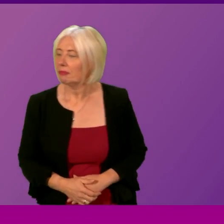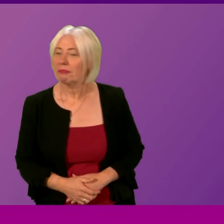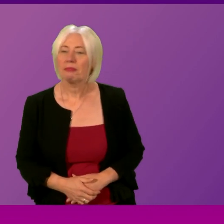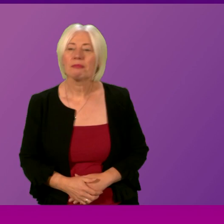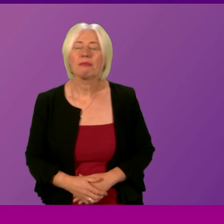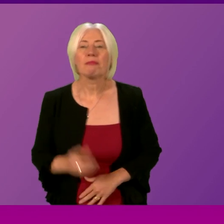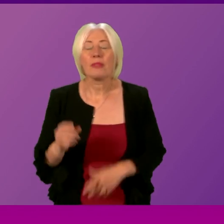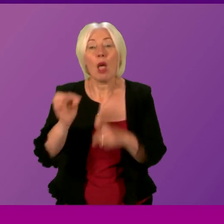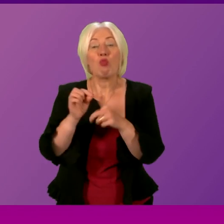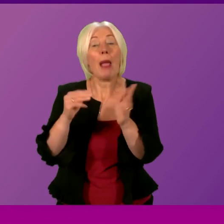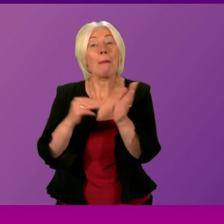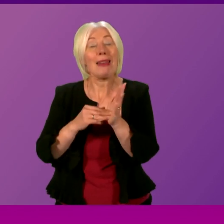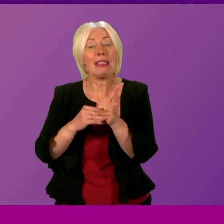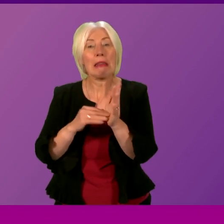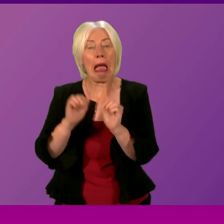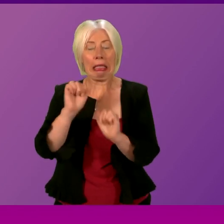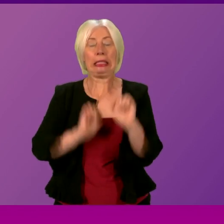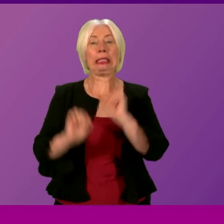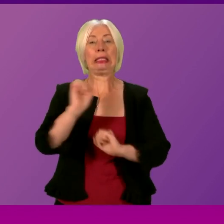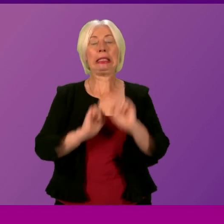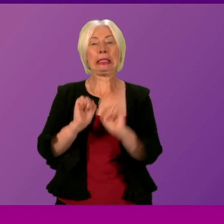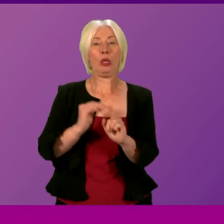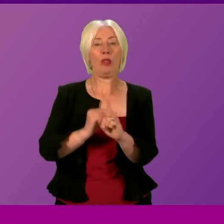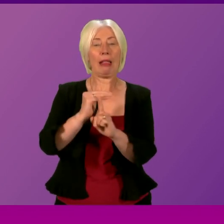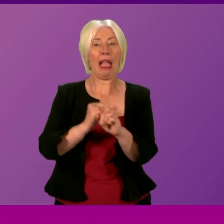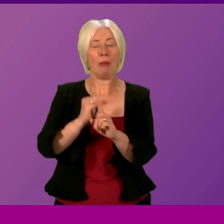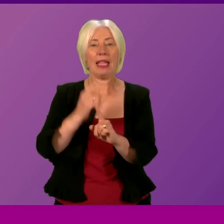The Prime Minister’s climbdown on climate shows that he is a politician who is